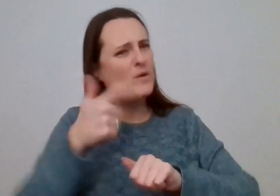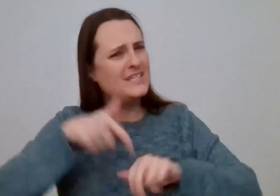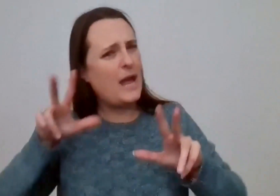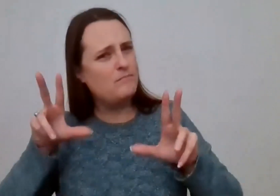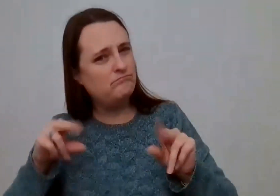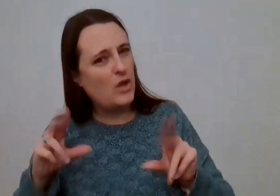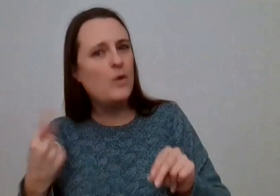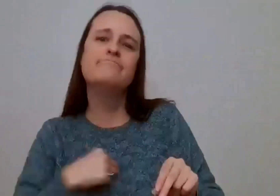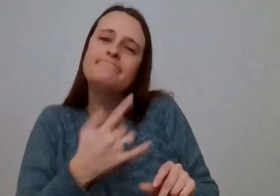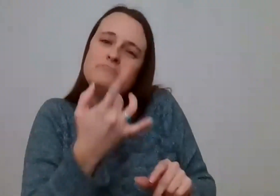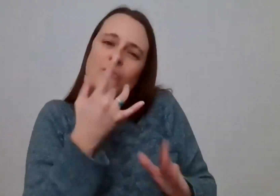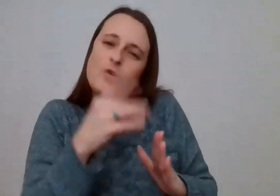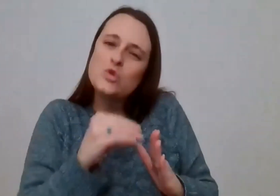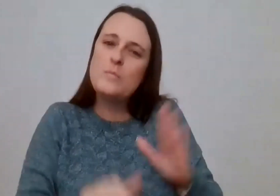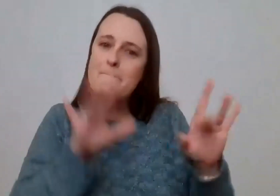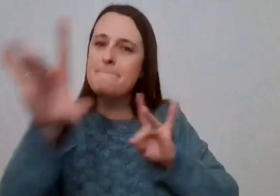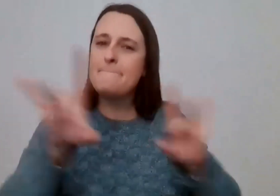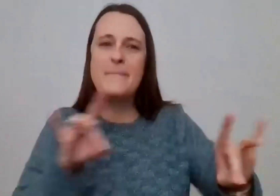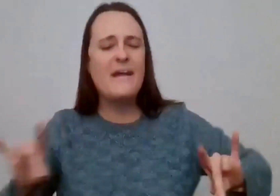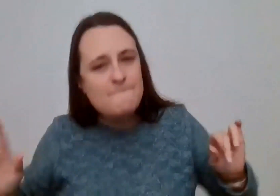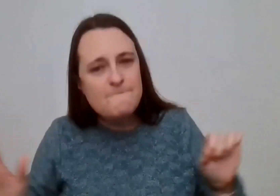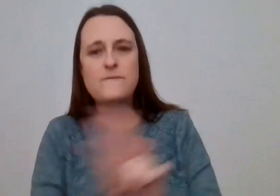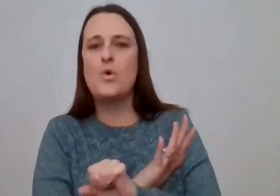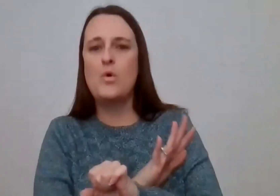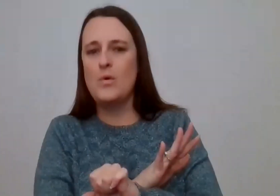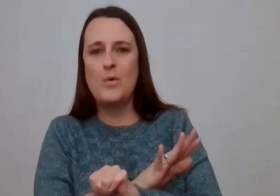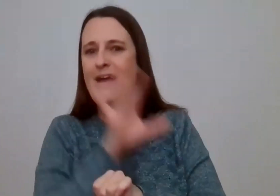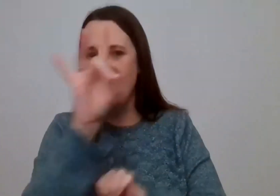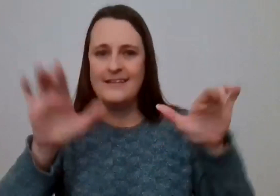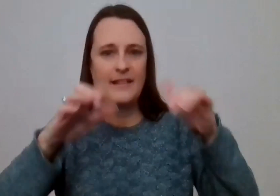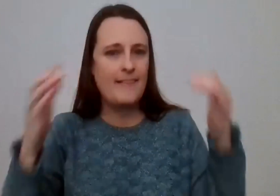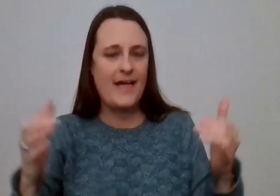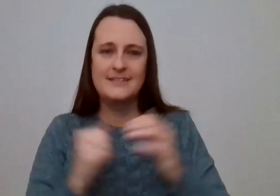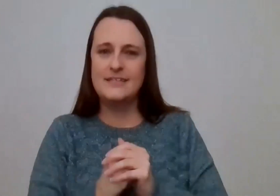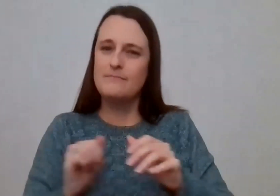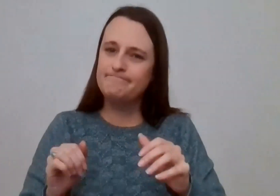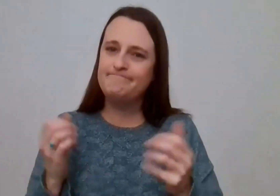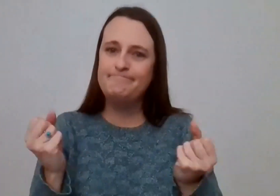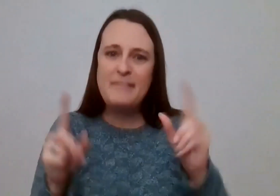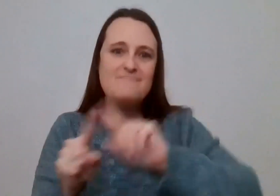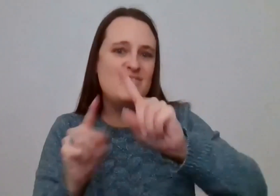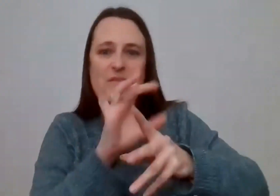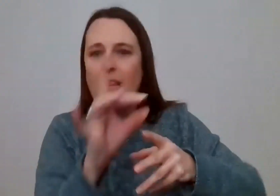to select the full slate of electives to make sure that they have options available to them